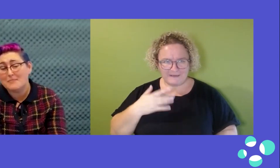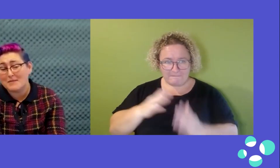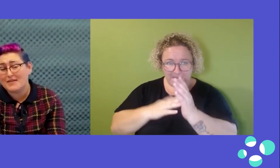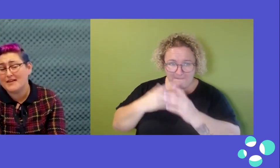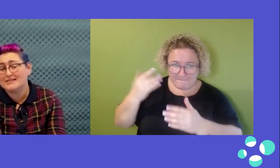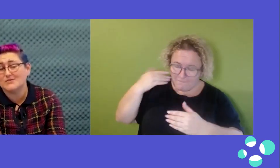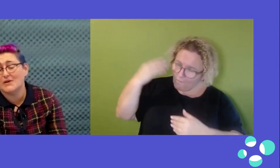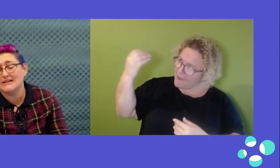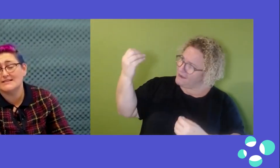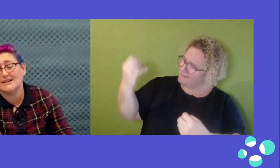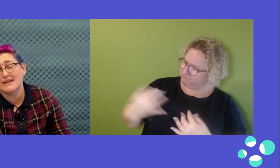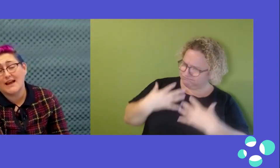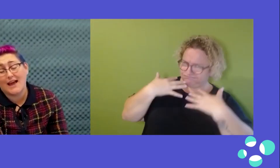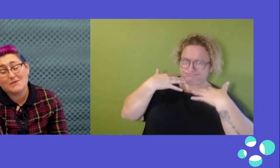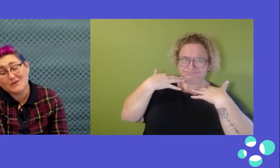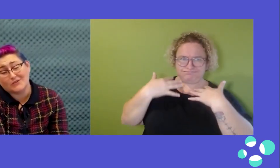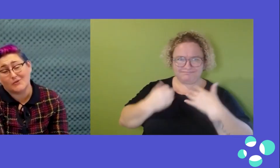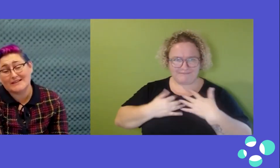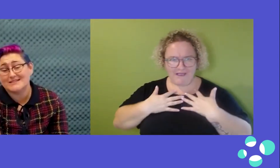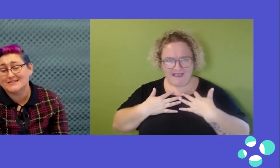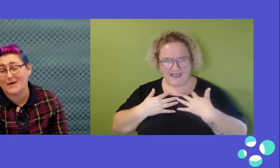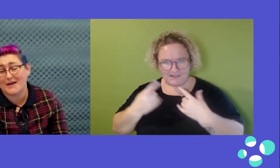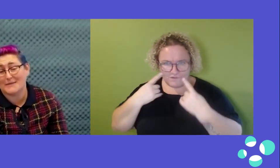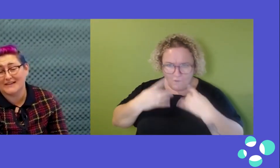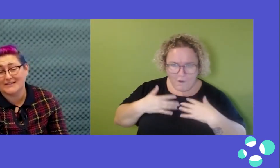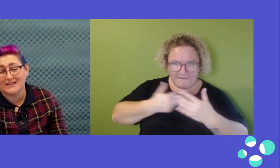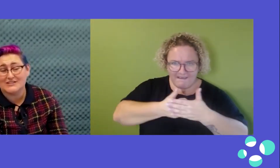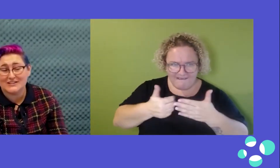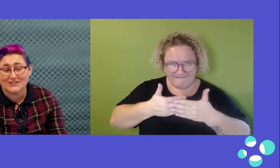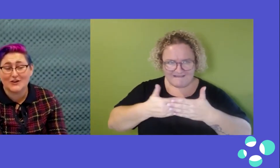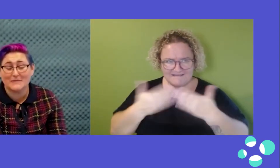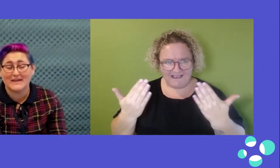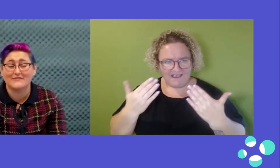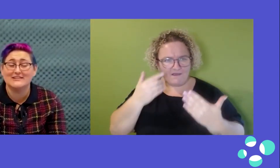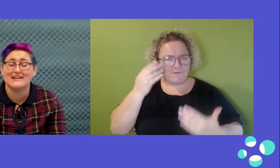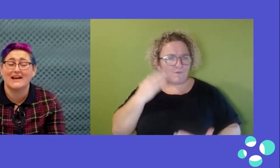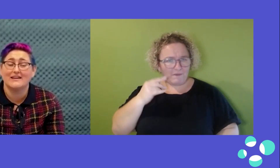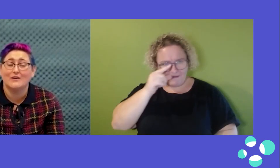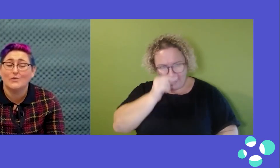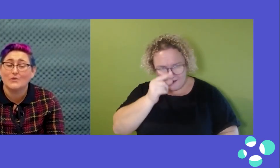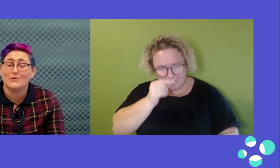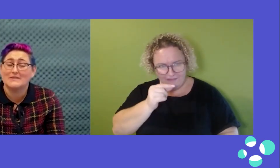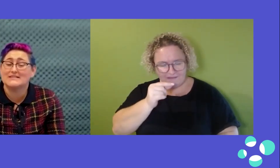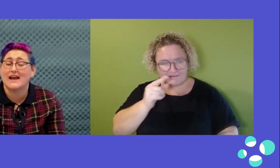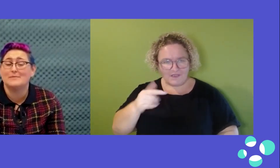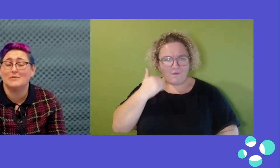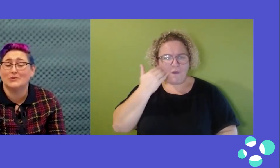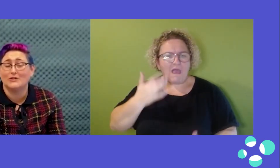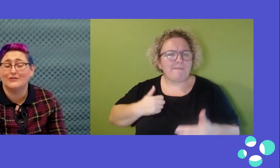My mother has always and will always inspire me. She showed me every day what a woman is capable of.